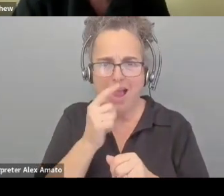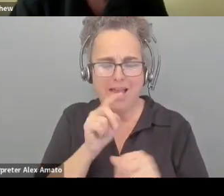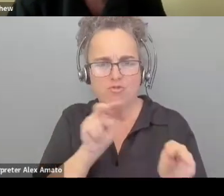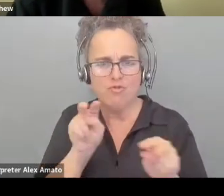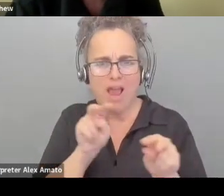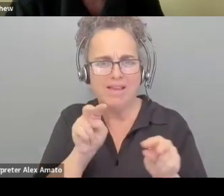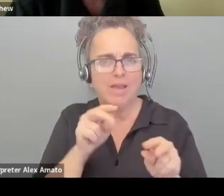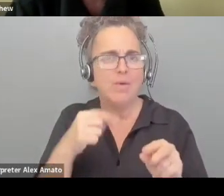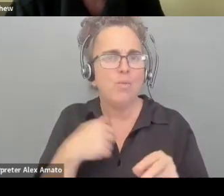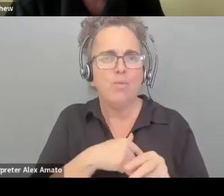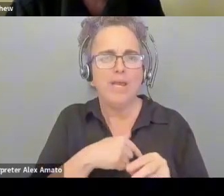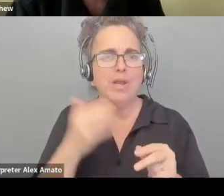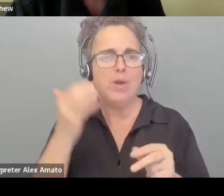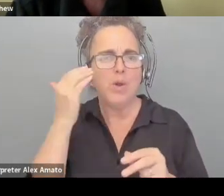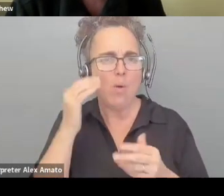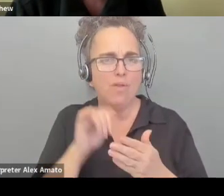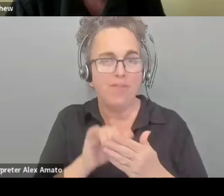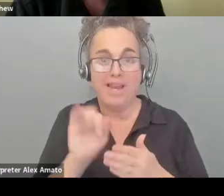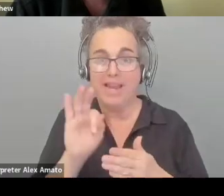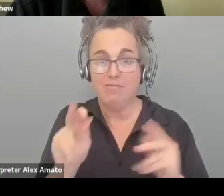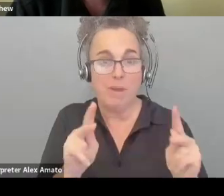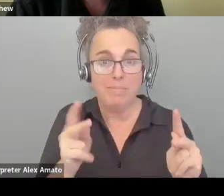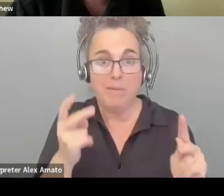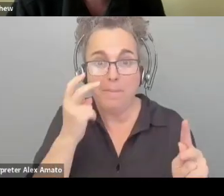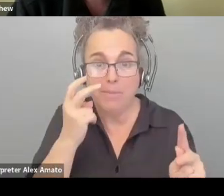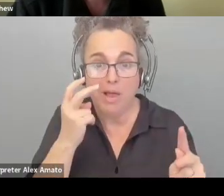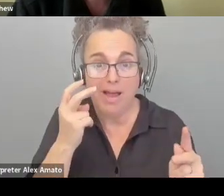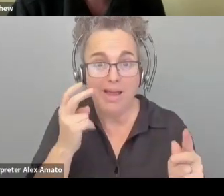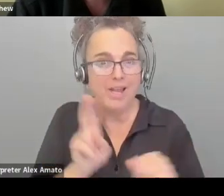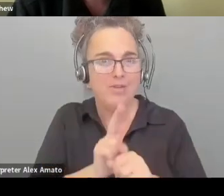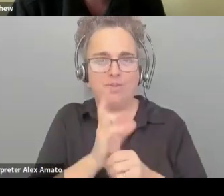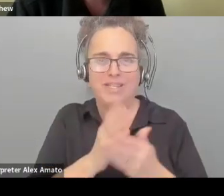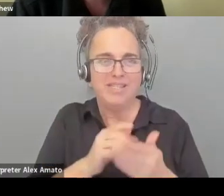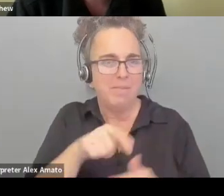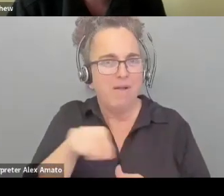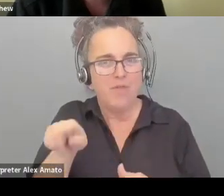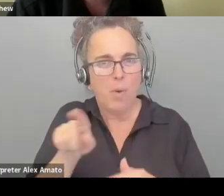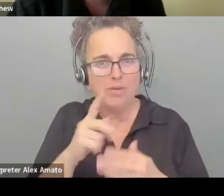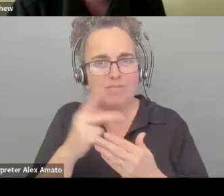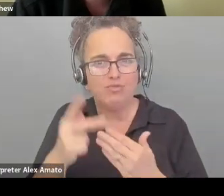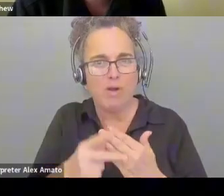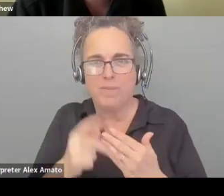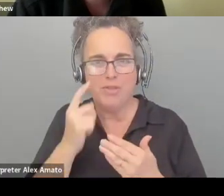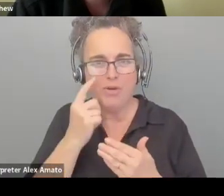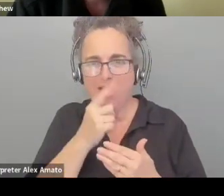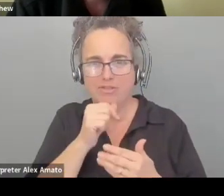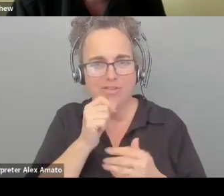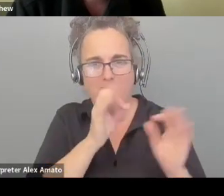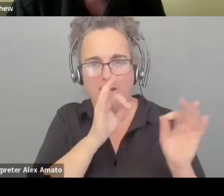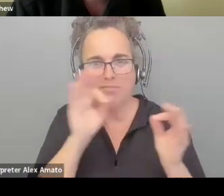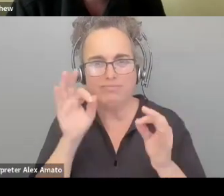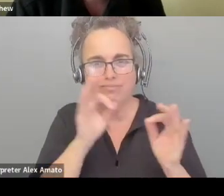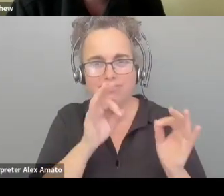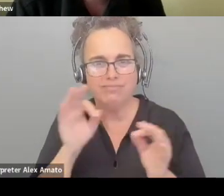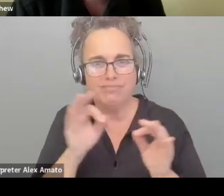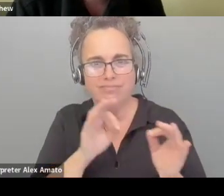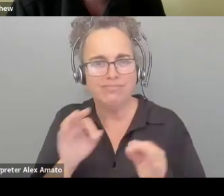We know that, you know, if people are blind and and using some of these programs, their eyes are not gonna track in the way the computer system thinks.